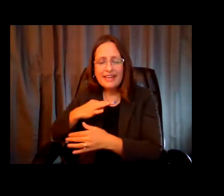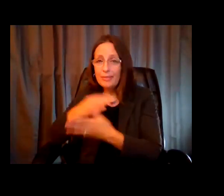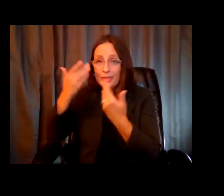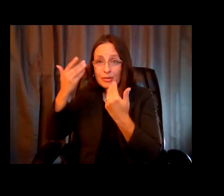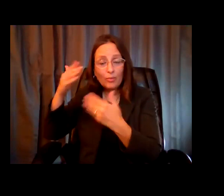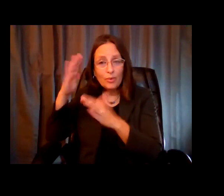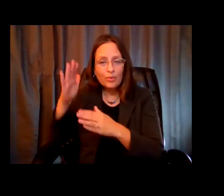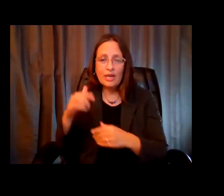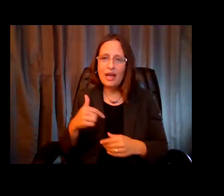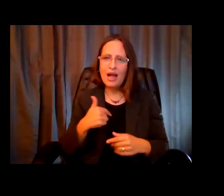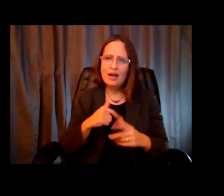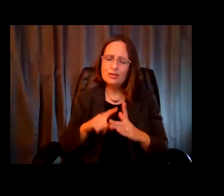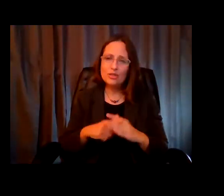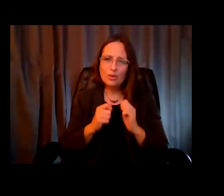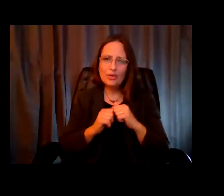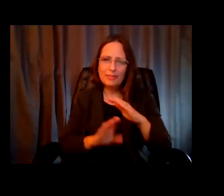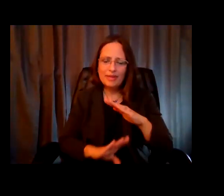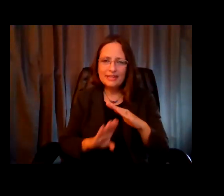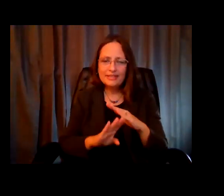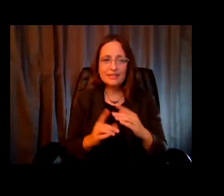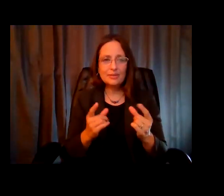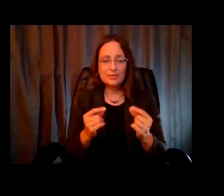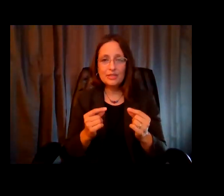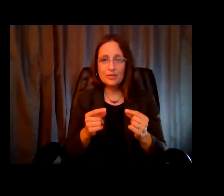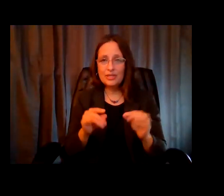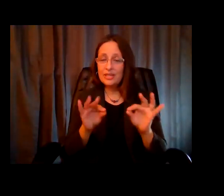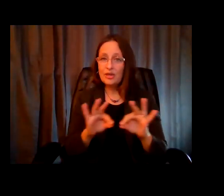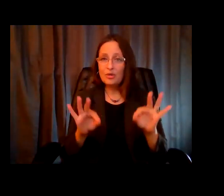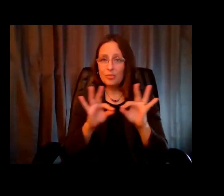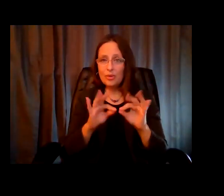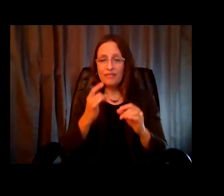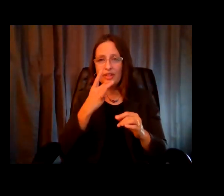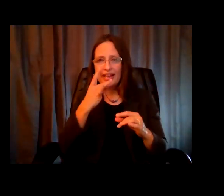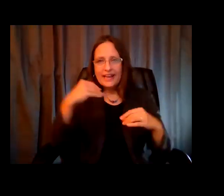Some doctors are not comfortable with the conversations being transcribed because